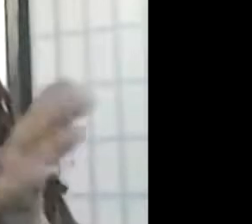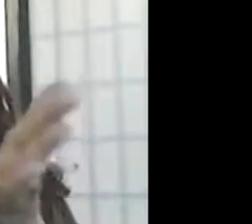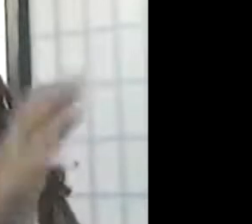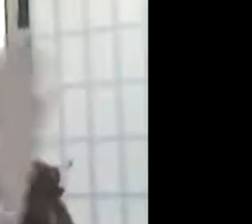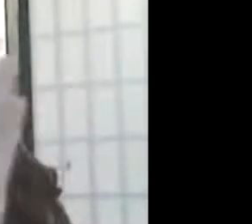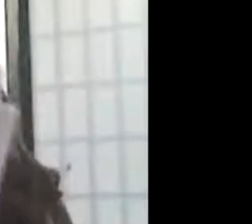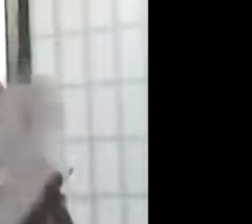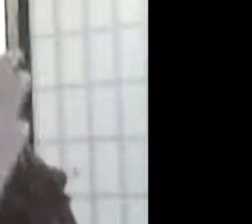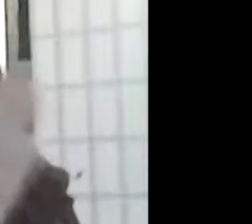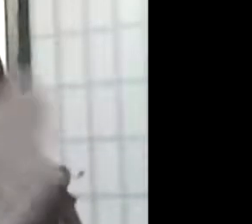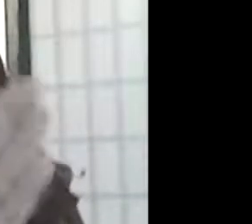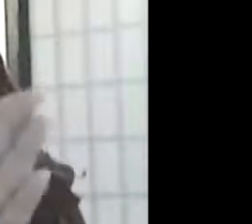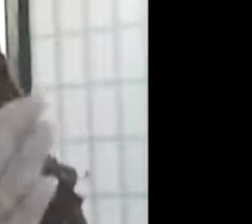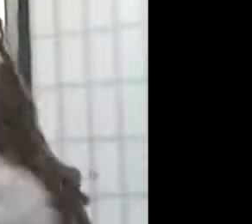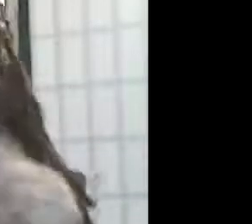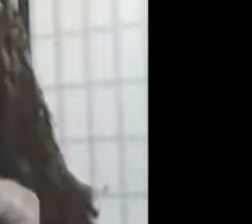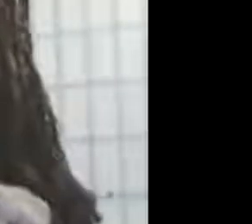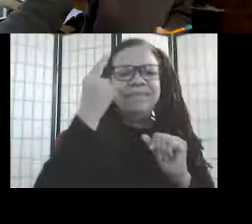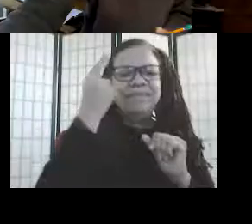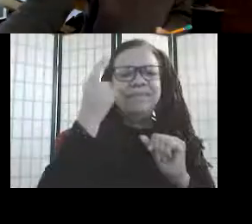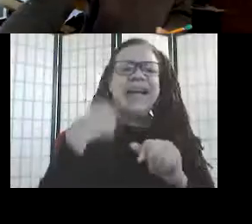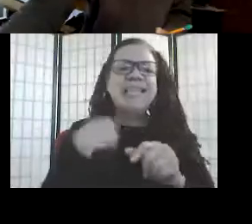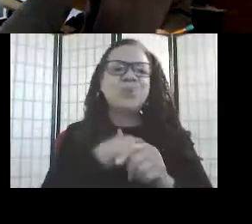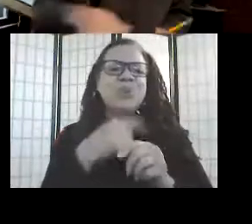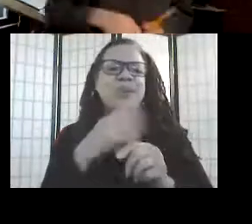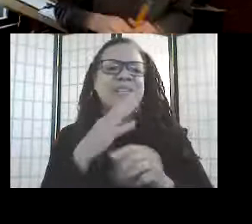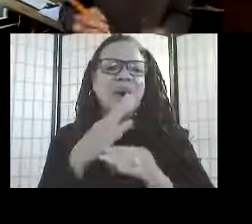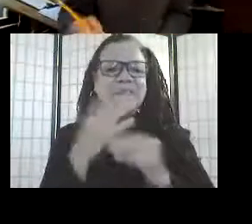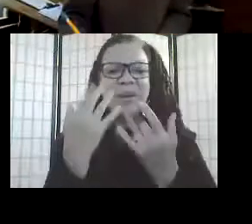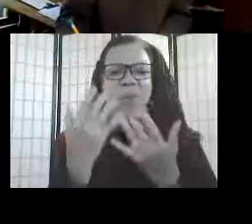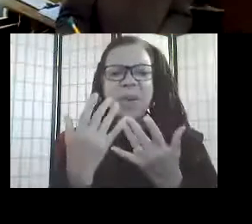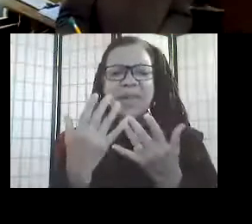and I realized as we talked, we said wait a minute, Freeman Colby,